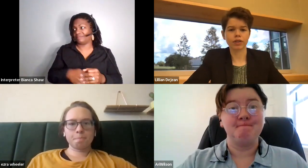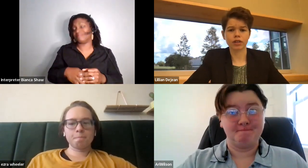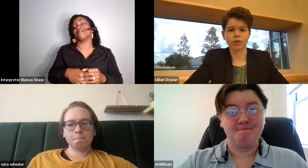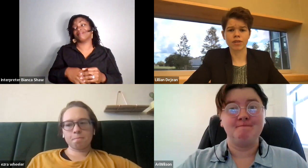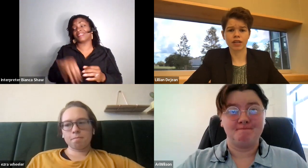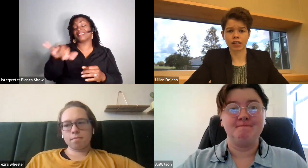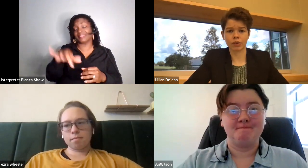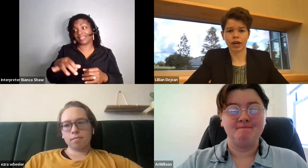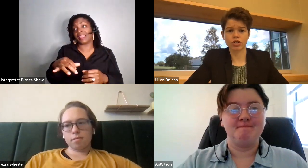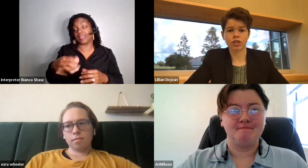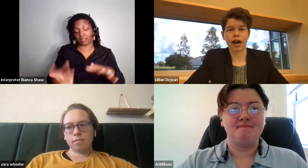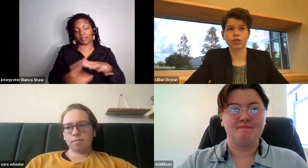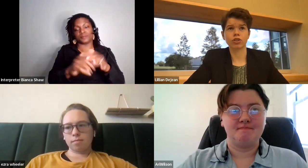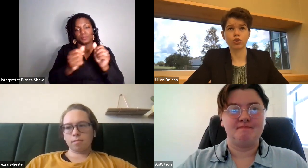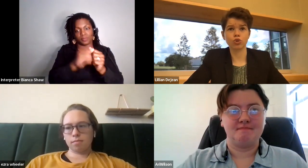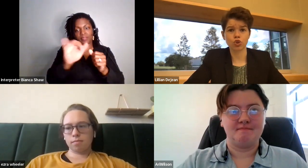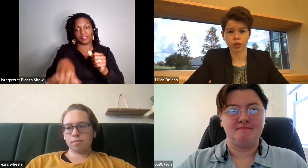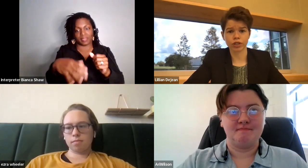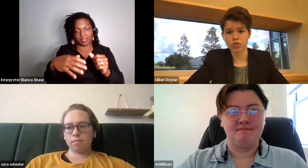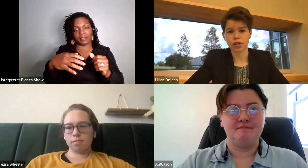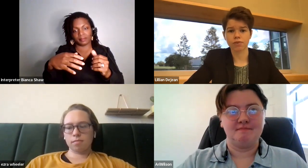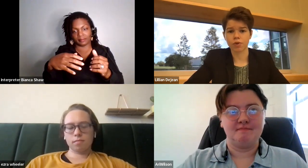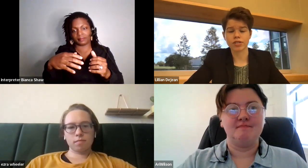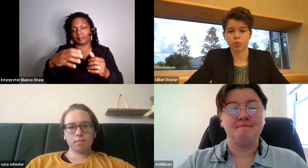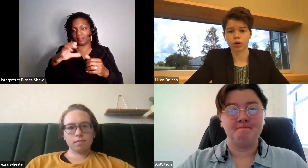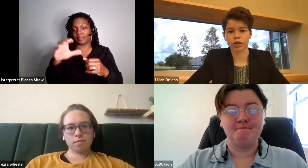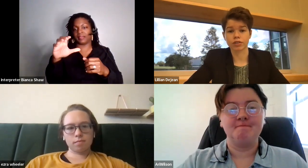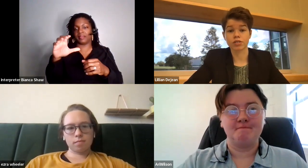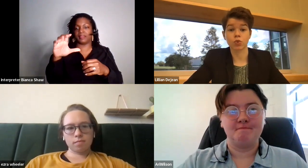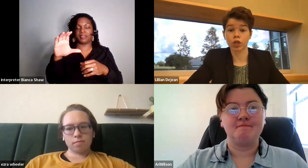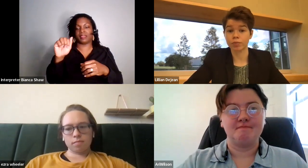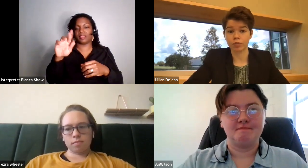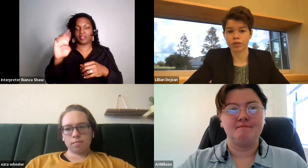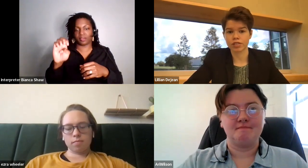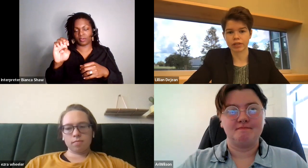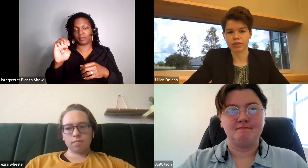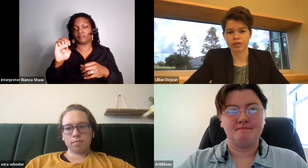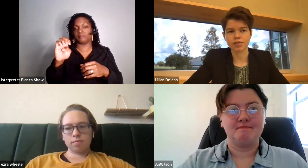Here in Louisiana we had to have a huge shortage of direct support workers to work with people with disabilities.